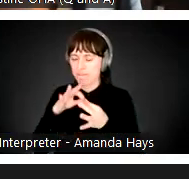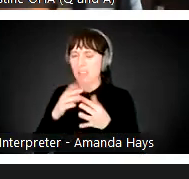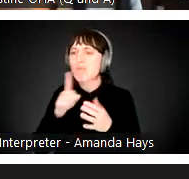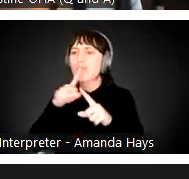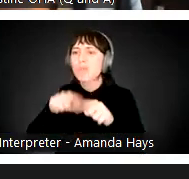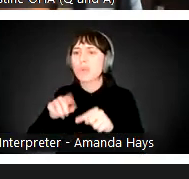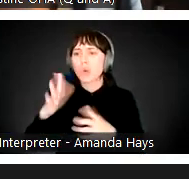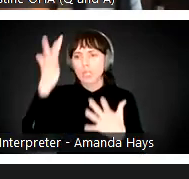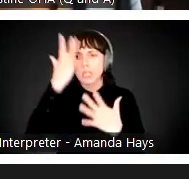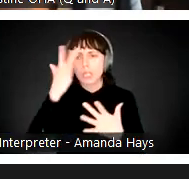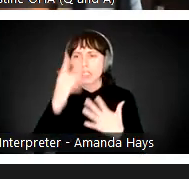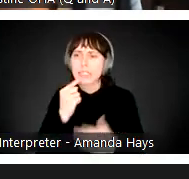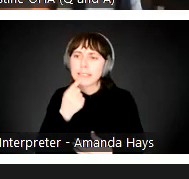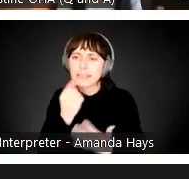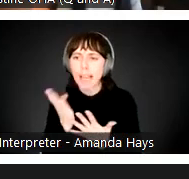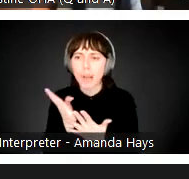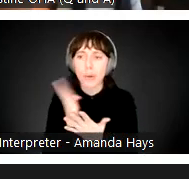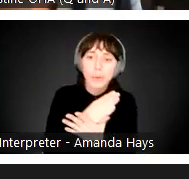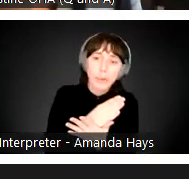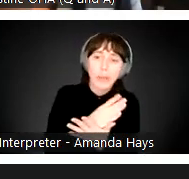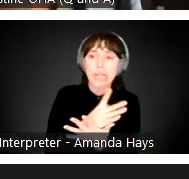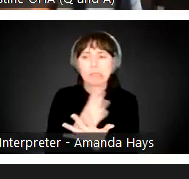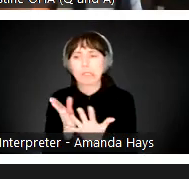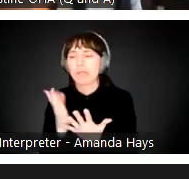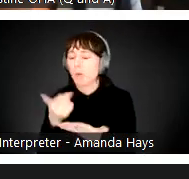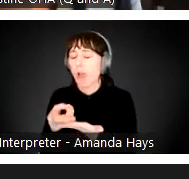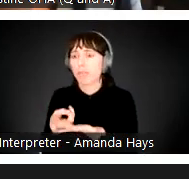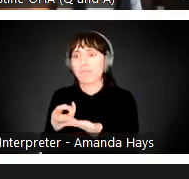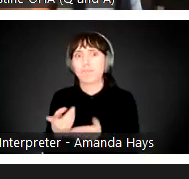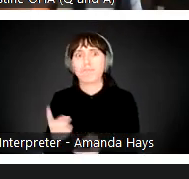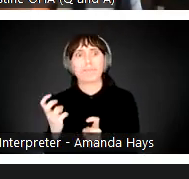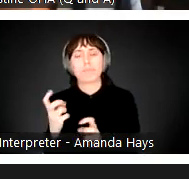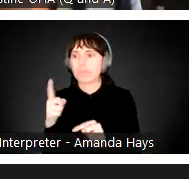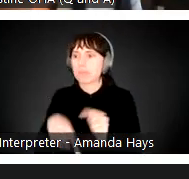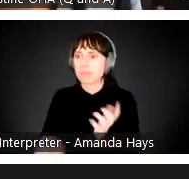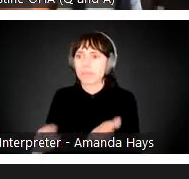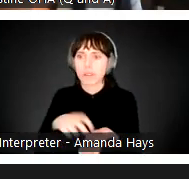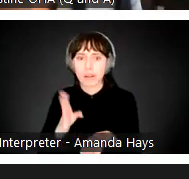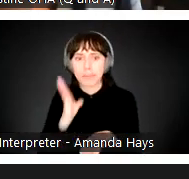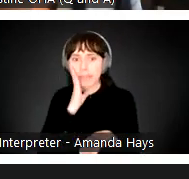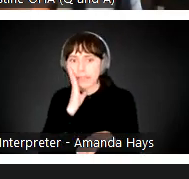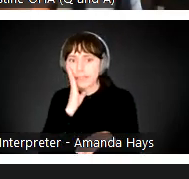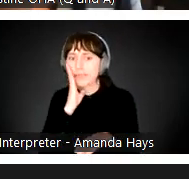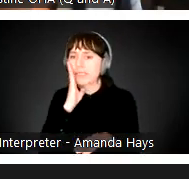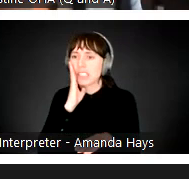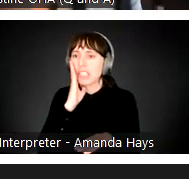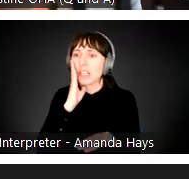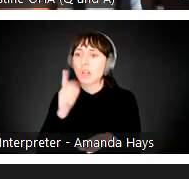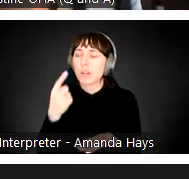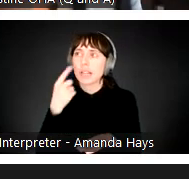you know, so severely fatigued that you can barely get out of bed, the notion that you're gonna meditate